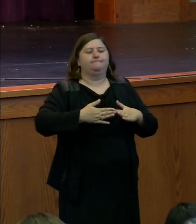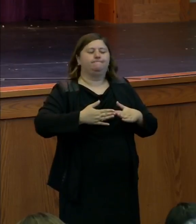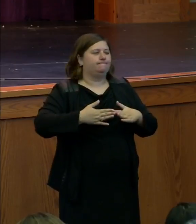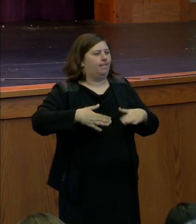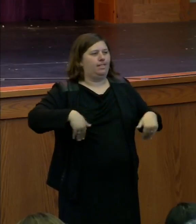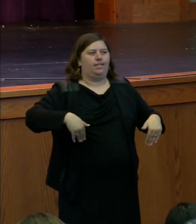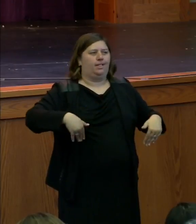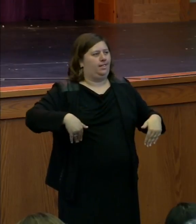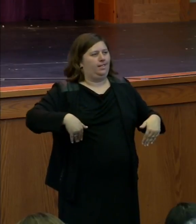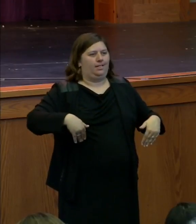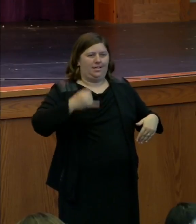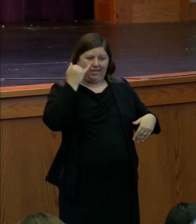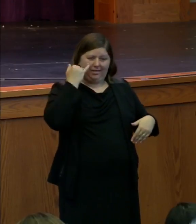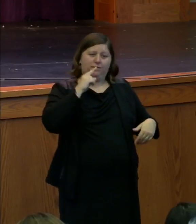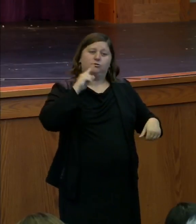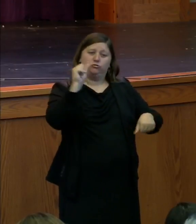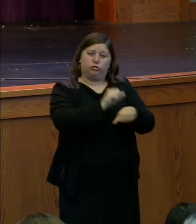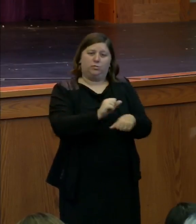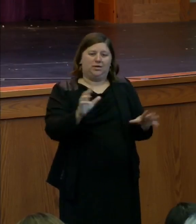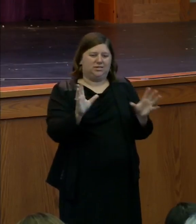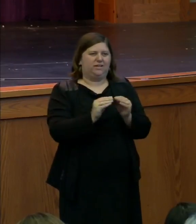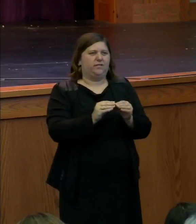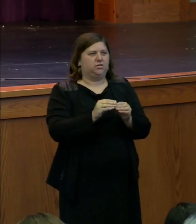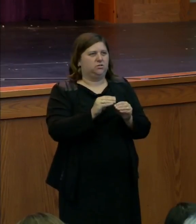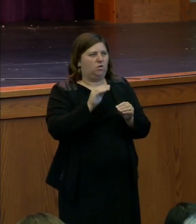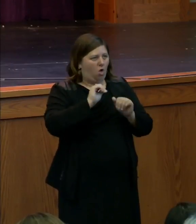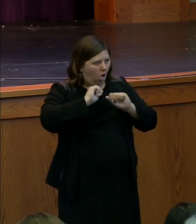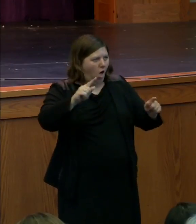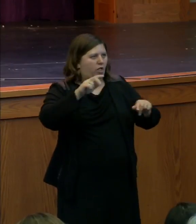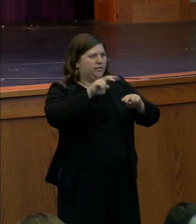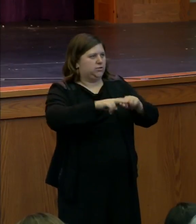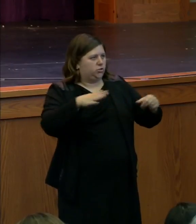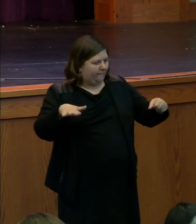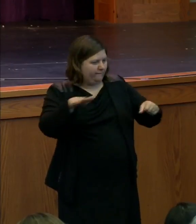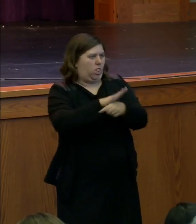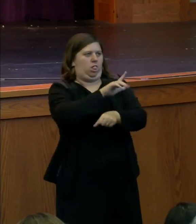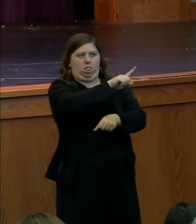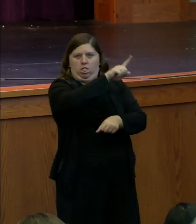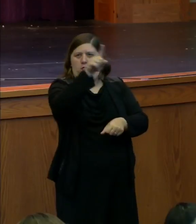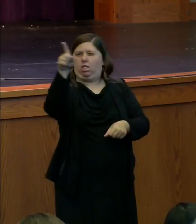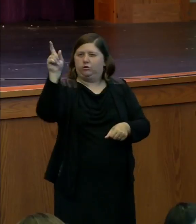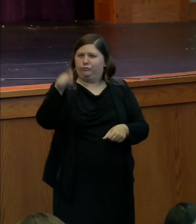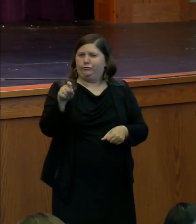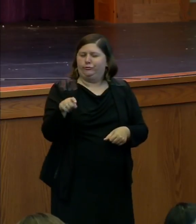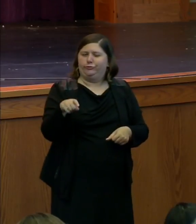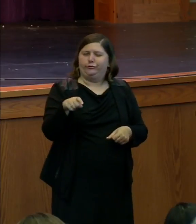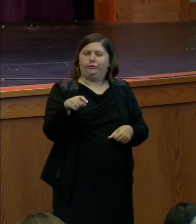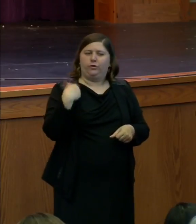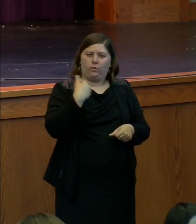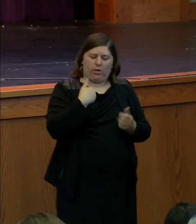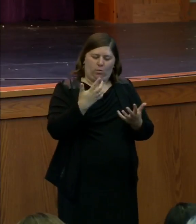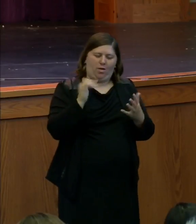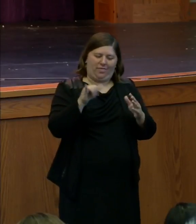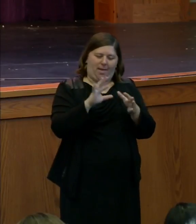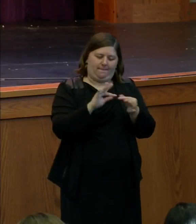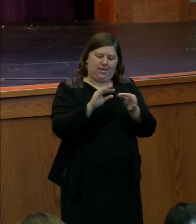IF WE ARE A CONVENTION ALL OF THE SEATS SHOULD BE FILLED. WHAT WE WANT TO DO IS GET THE WORD OUT.